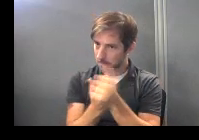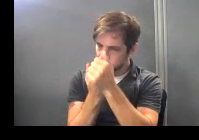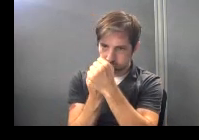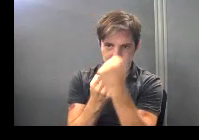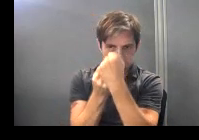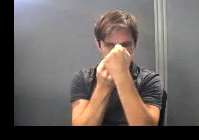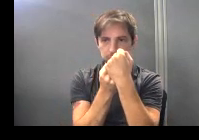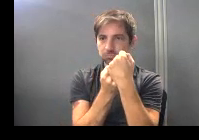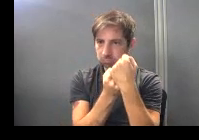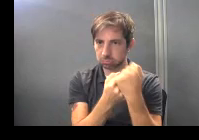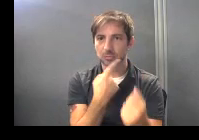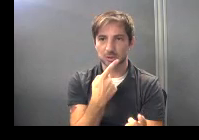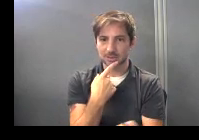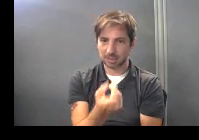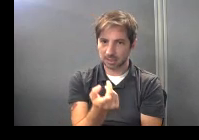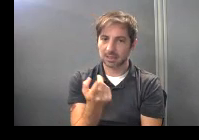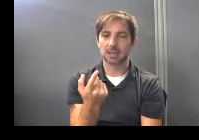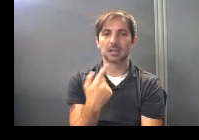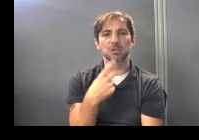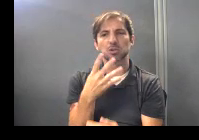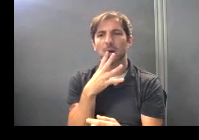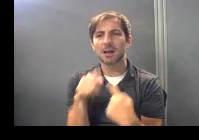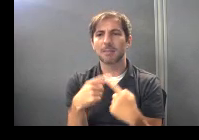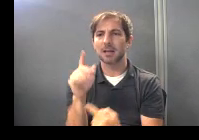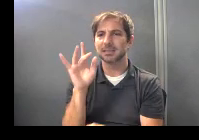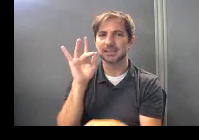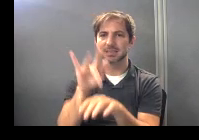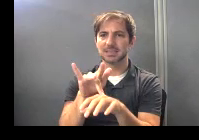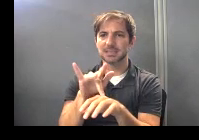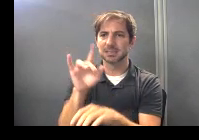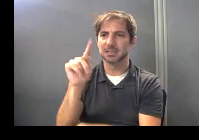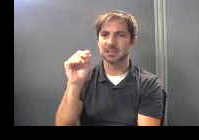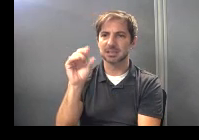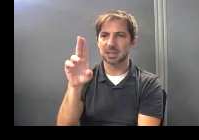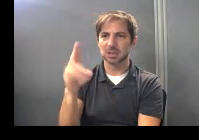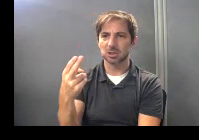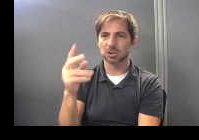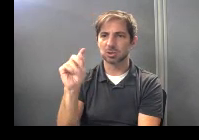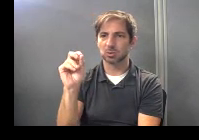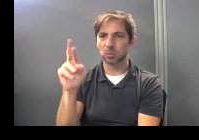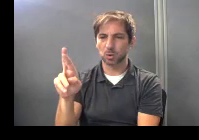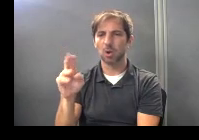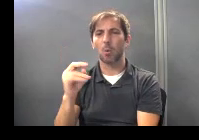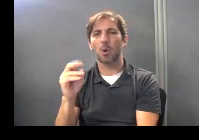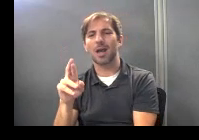BETH TALKED ABOUT TOUCH TOURS, AND WE ARE WORKING ON SOME TOURS HOPEFULLY AFTER POST